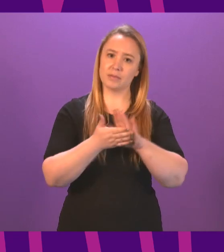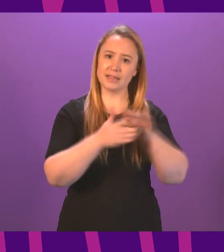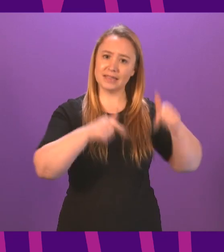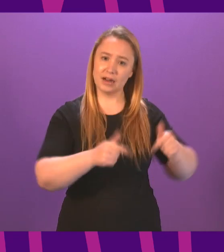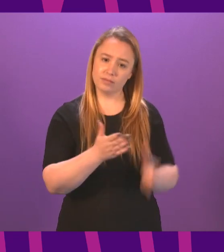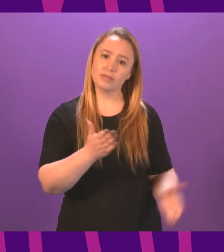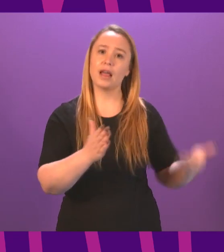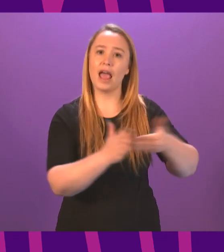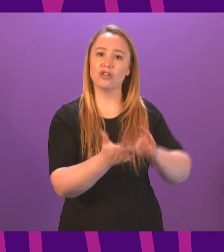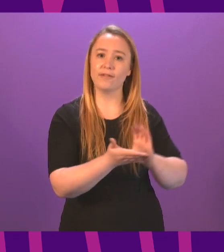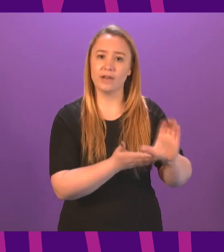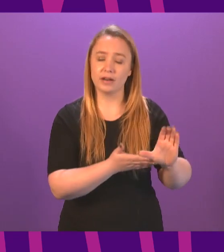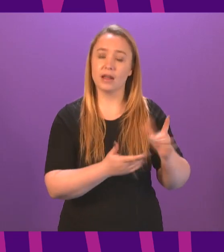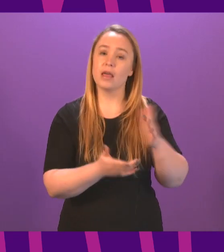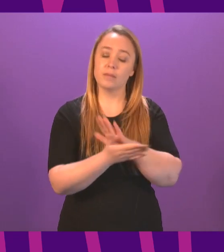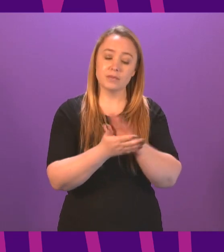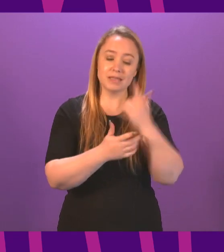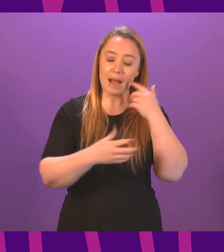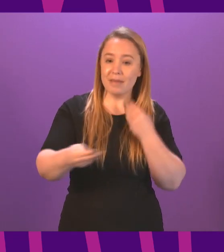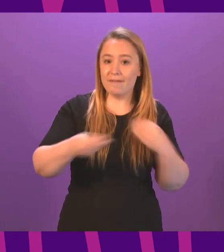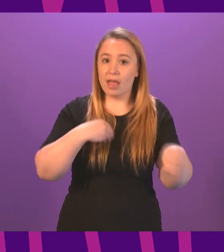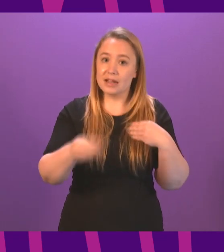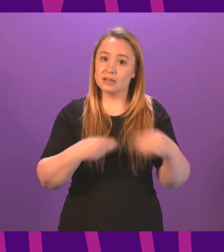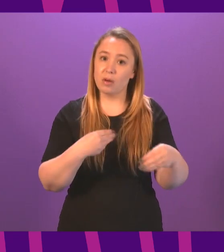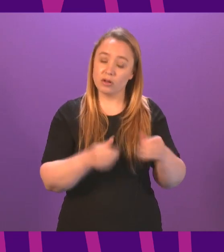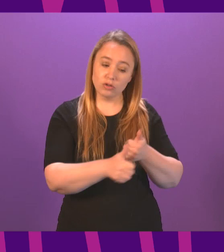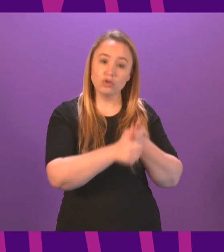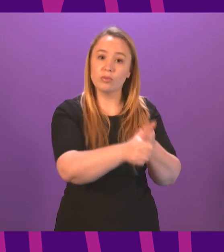to local authorities to enhance their support for businesses both in the supply chain and